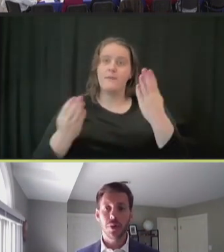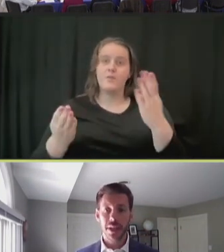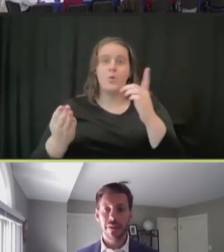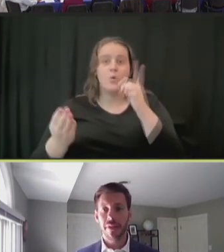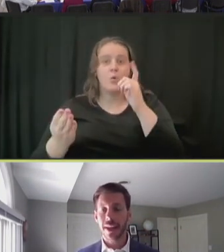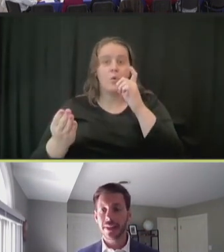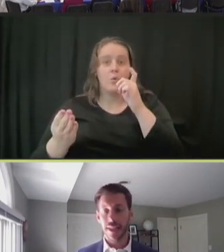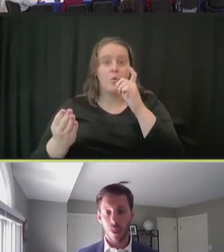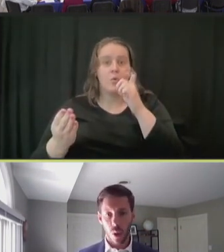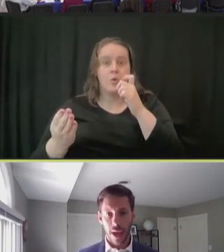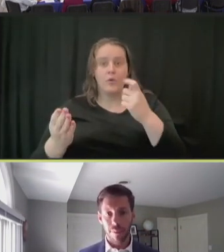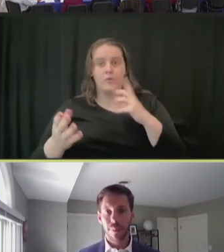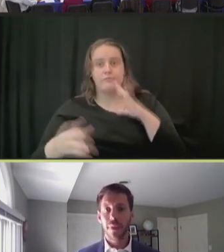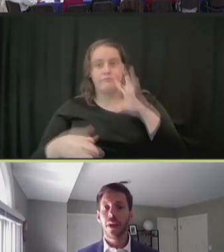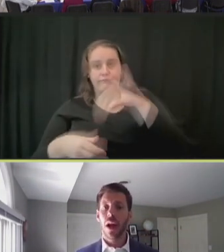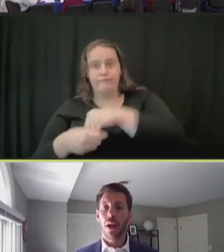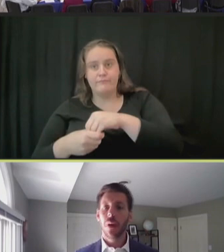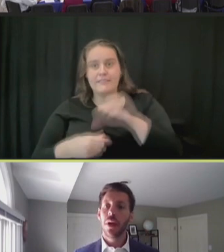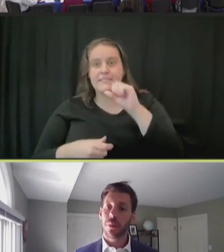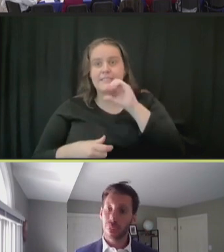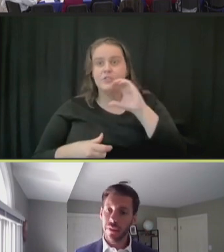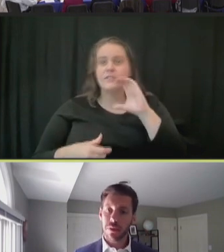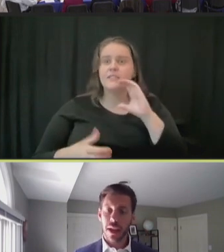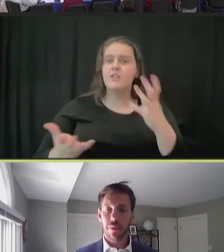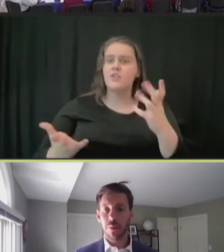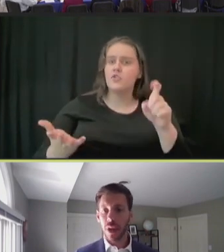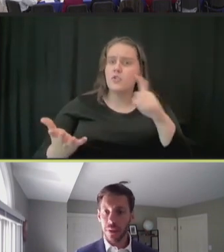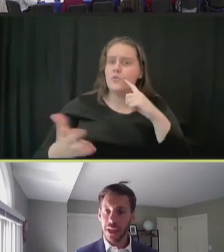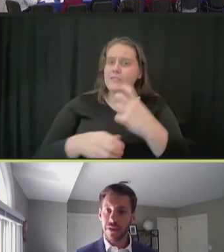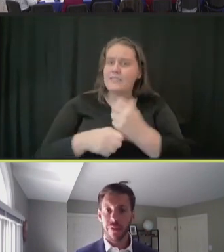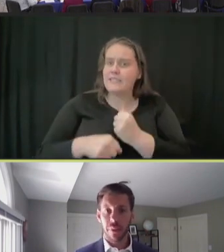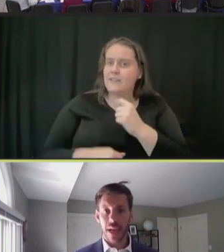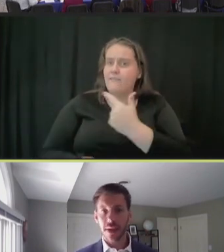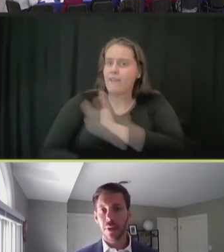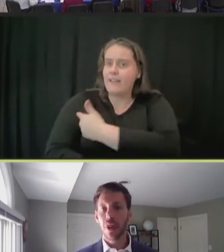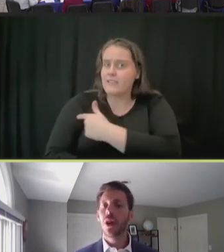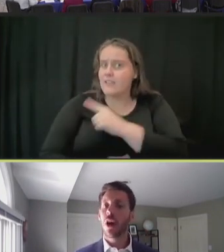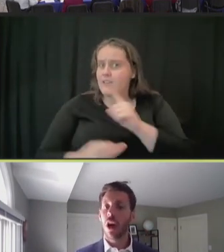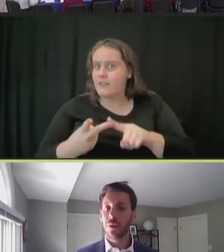receive the vaccine and when. The previous recommendation from last summer called for